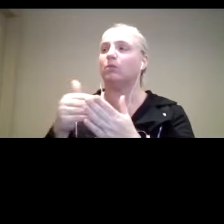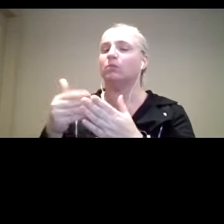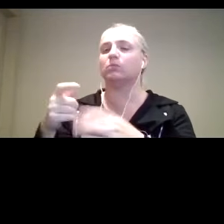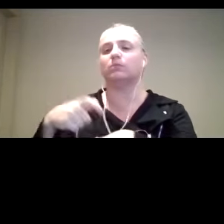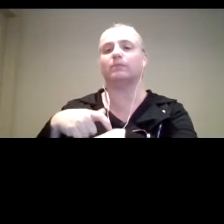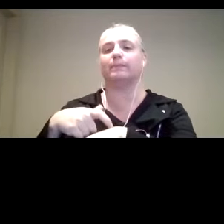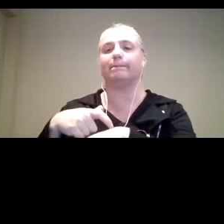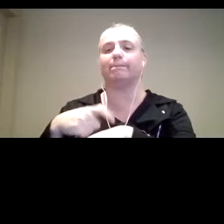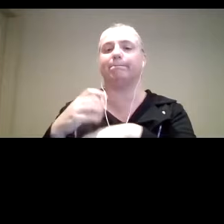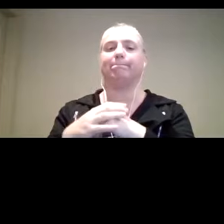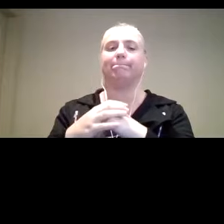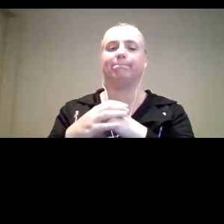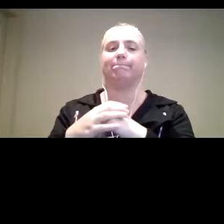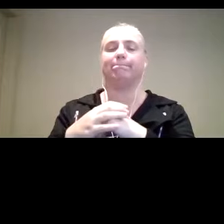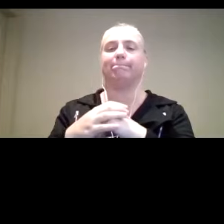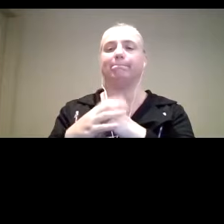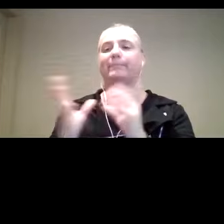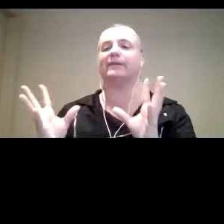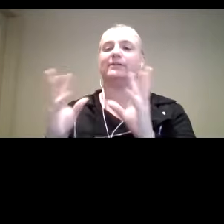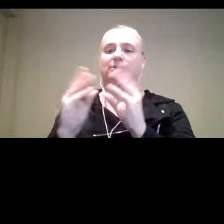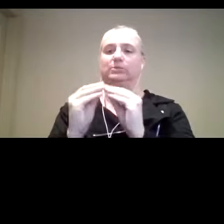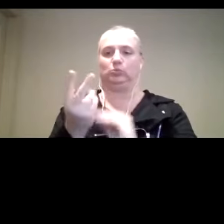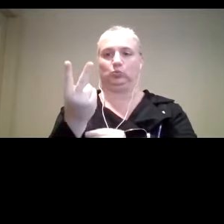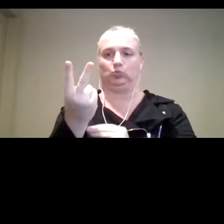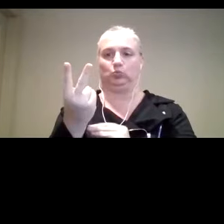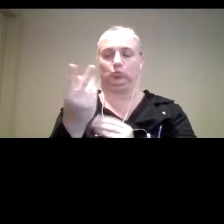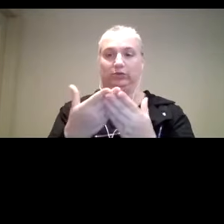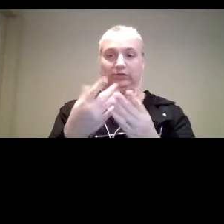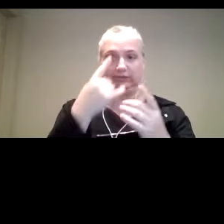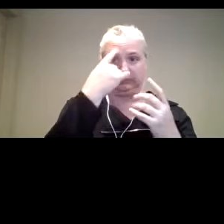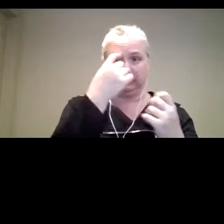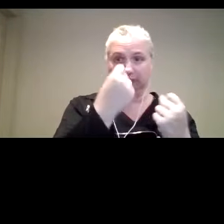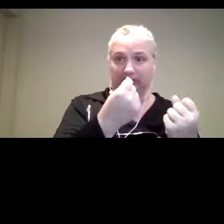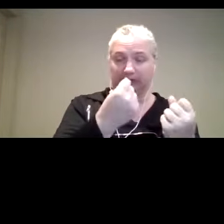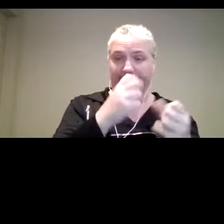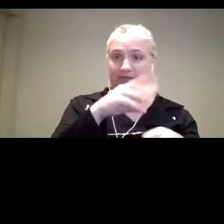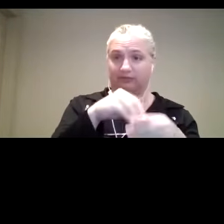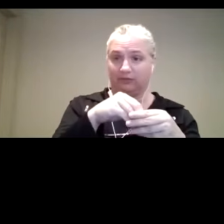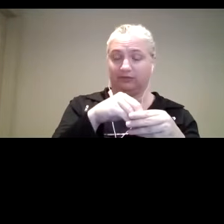is a combination of both those things. We have a mental health piece involvement